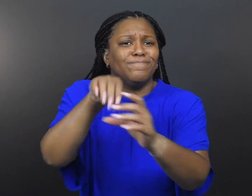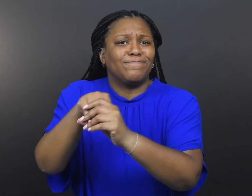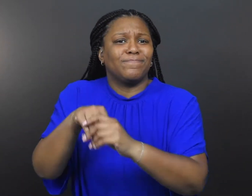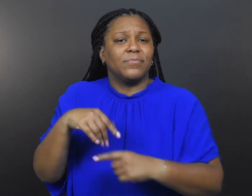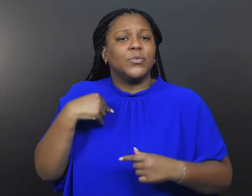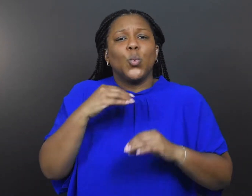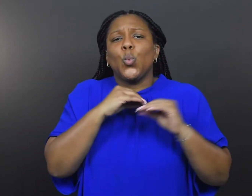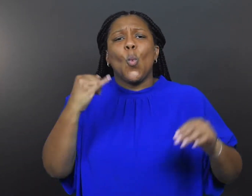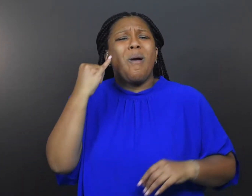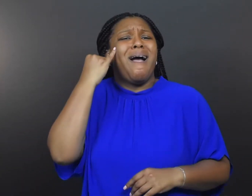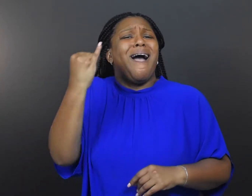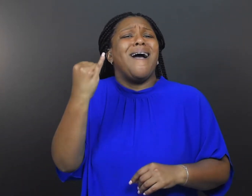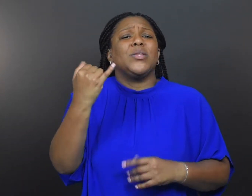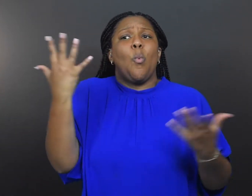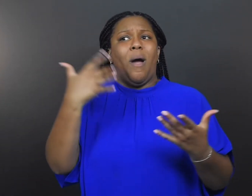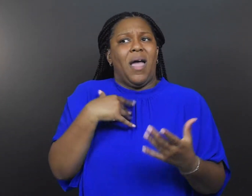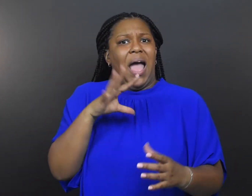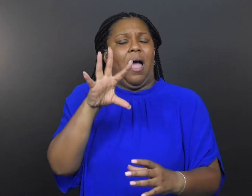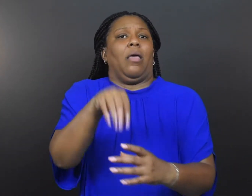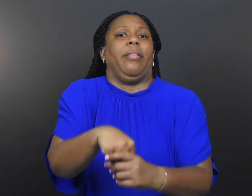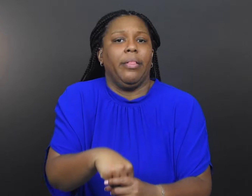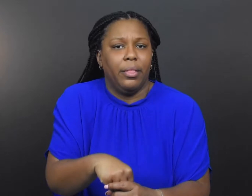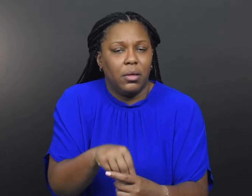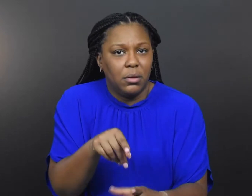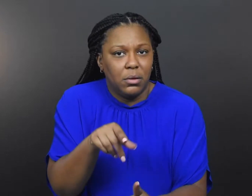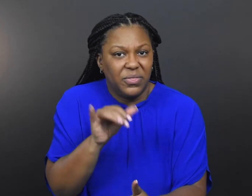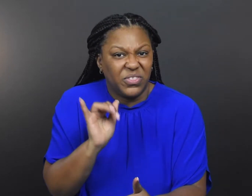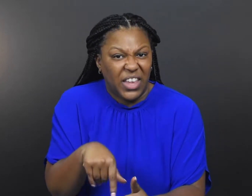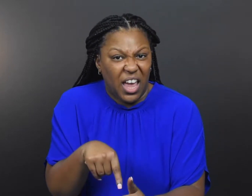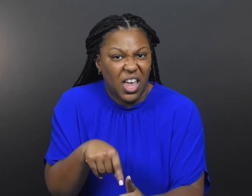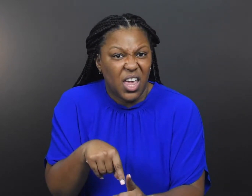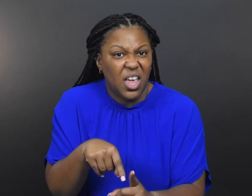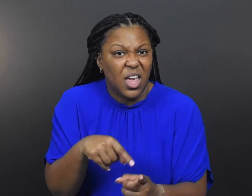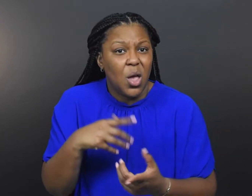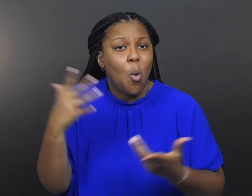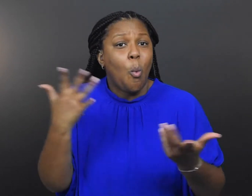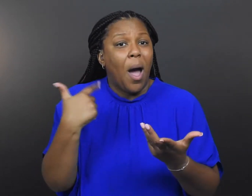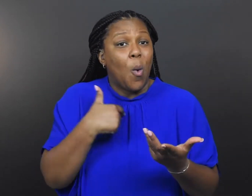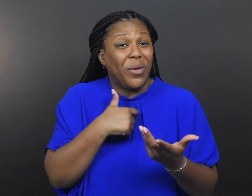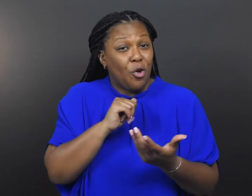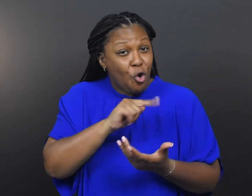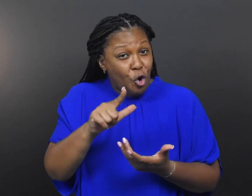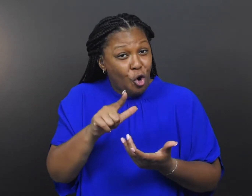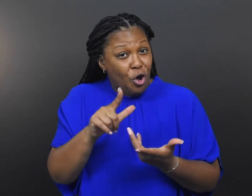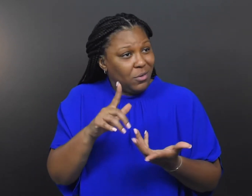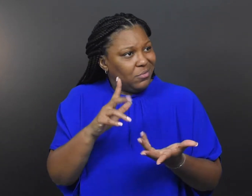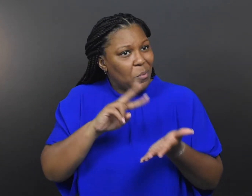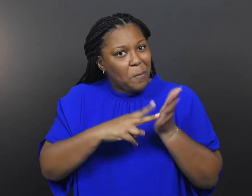I had no idea what I was in for, and what we were all in for, and how big this would get.”